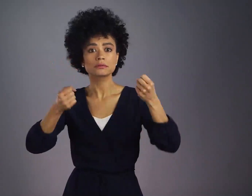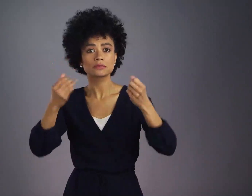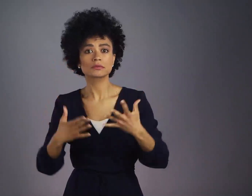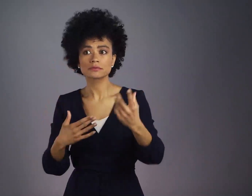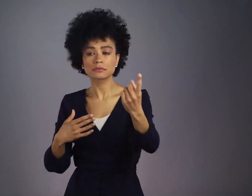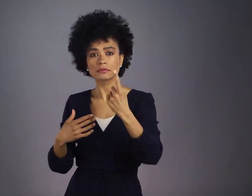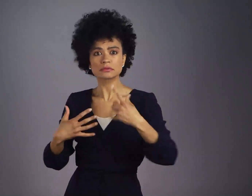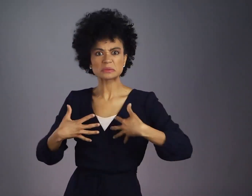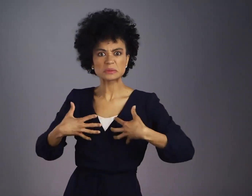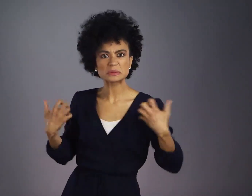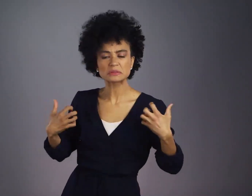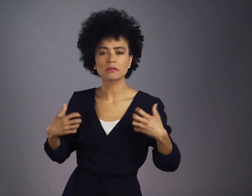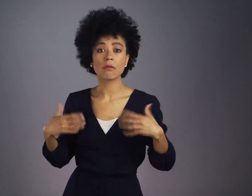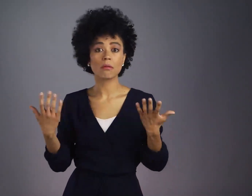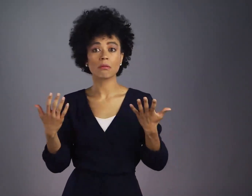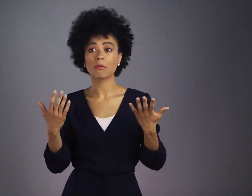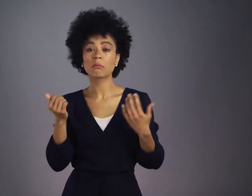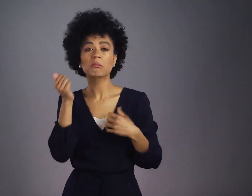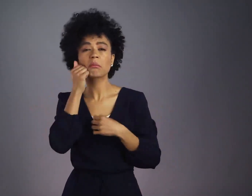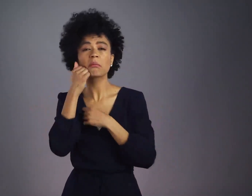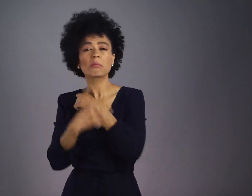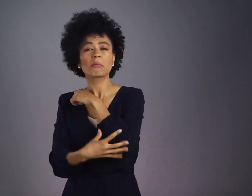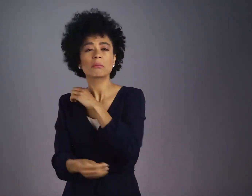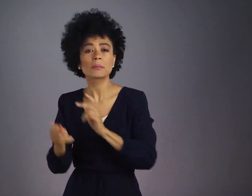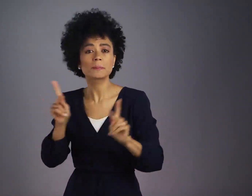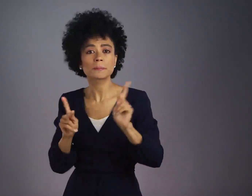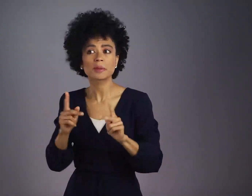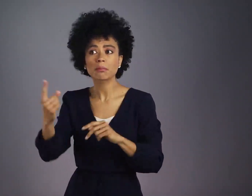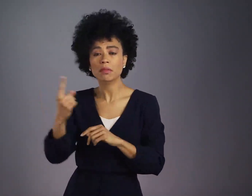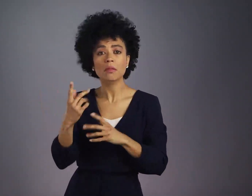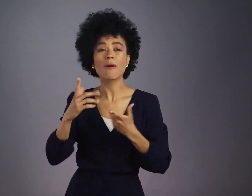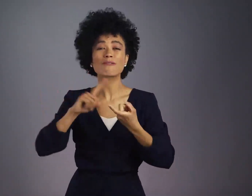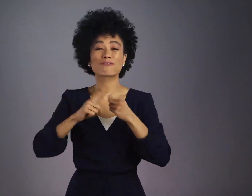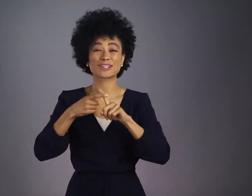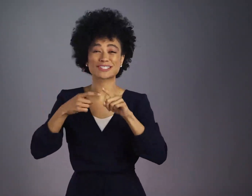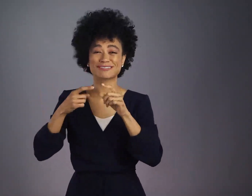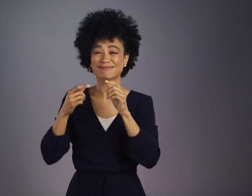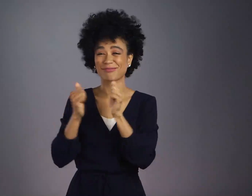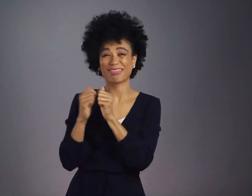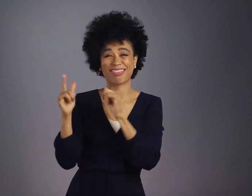the bums, the pals, and even the ladies they sometimes brought home —